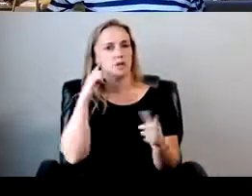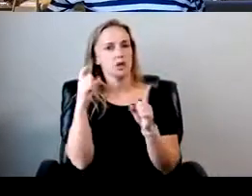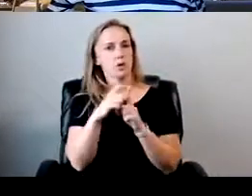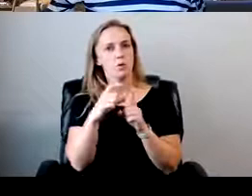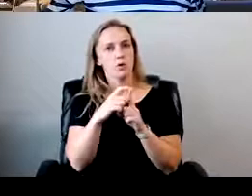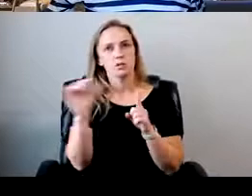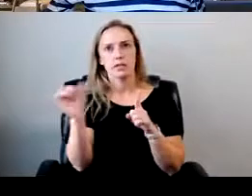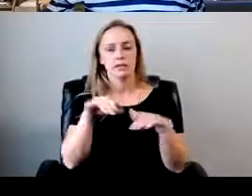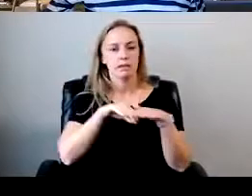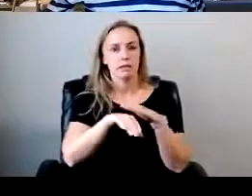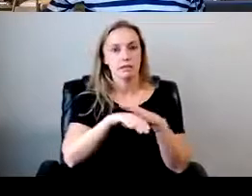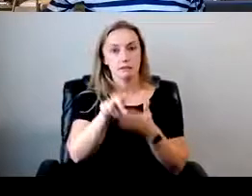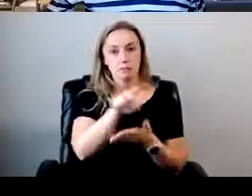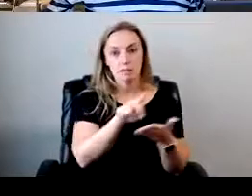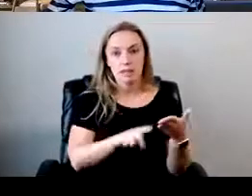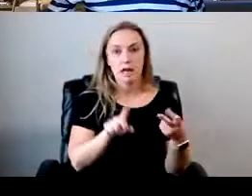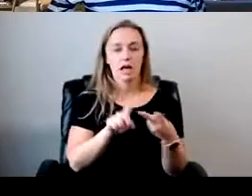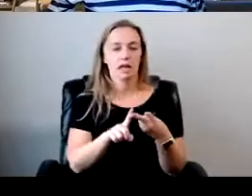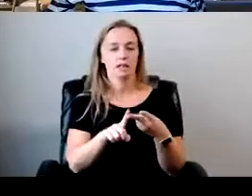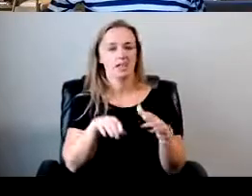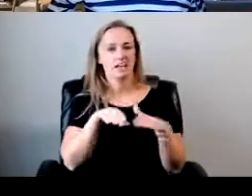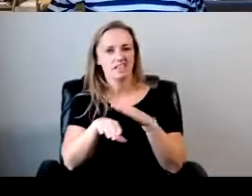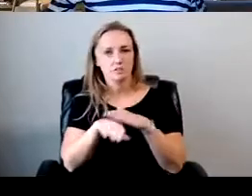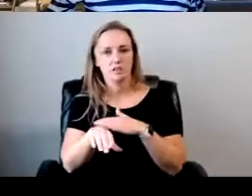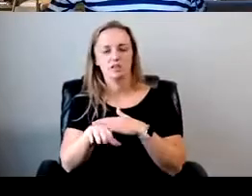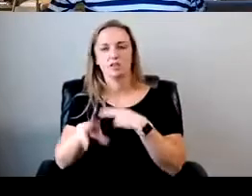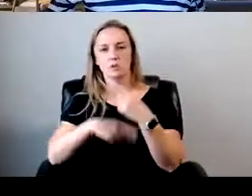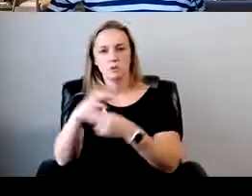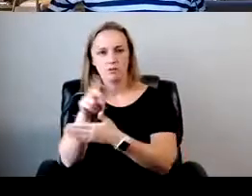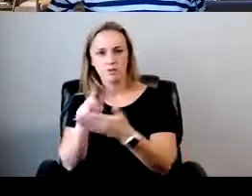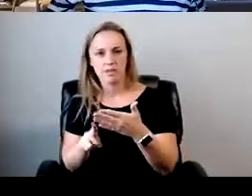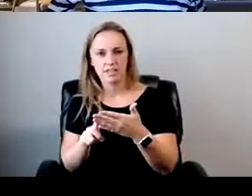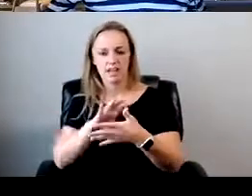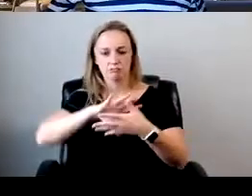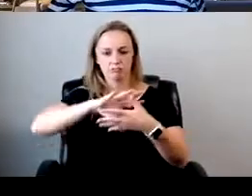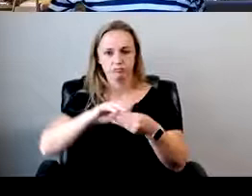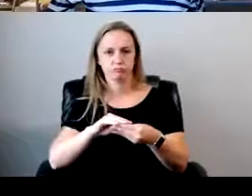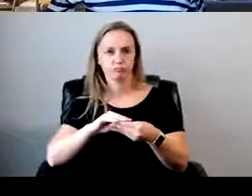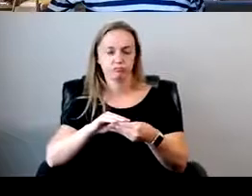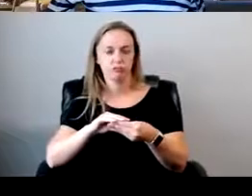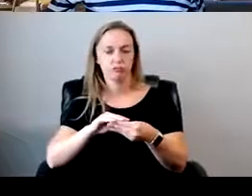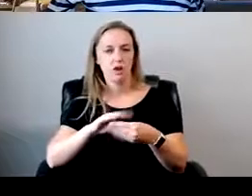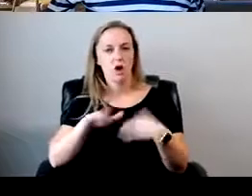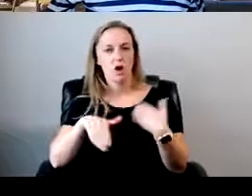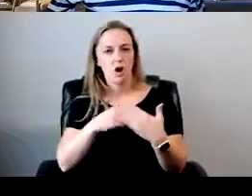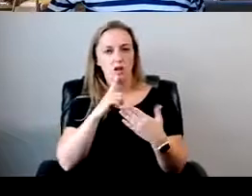accessibility, usable design, and universal design, sort of grouped all together and all our sort of approaches to design that can result